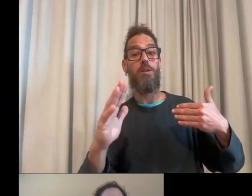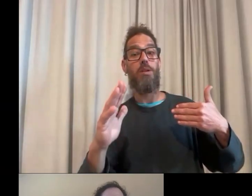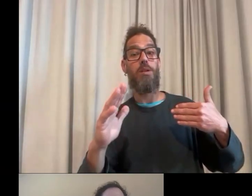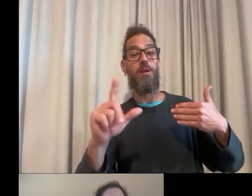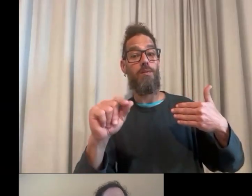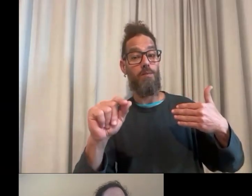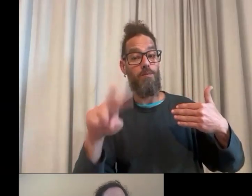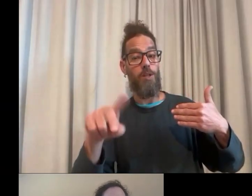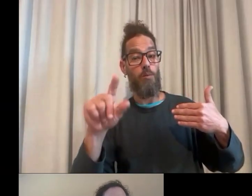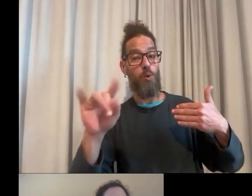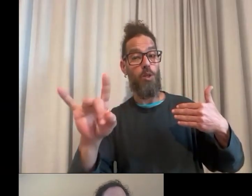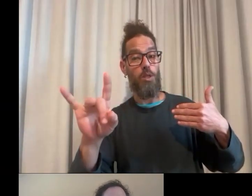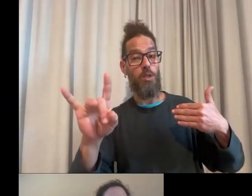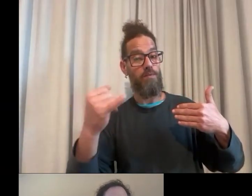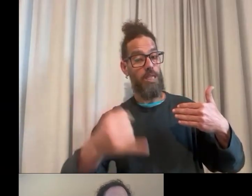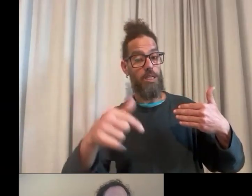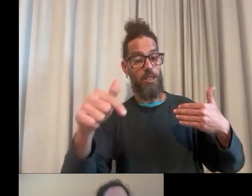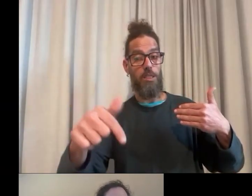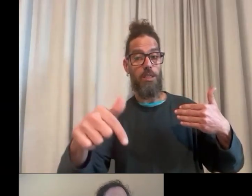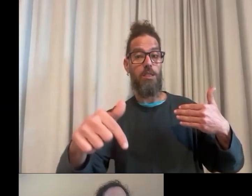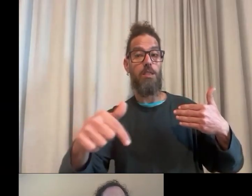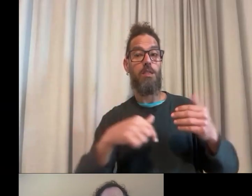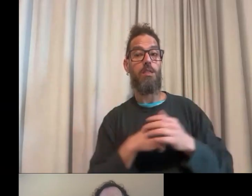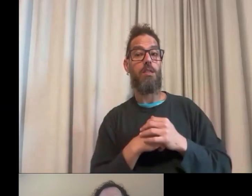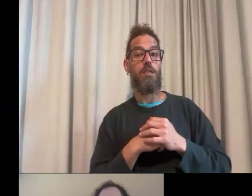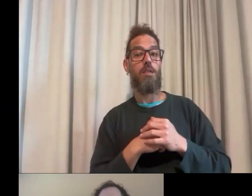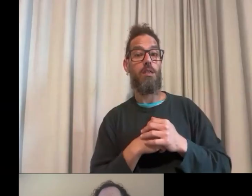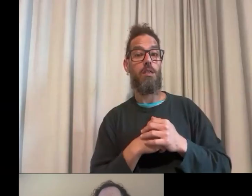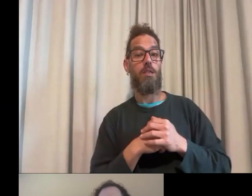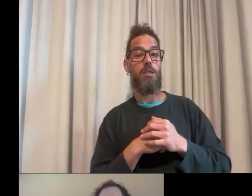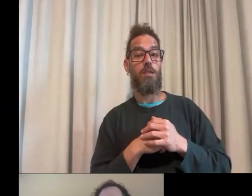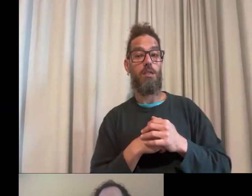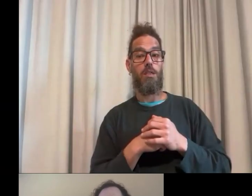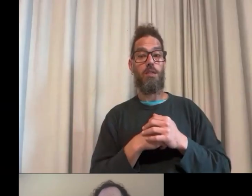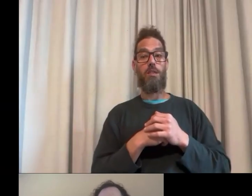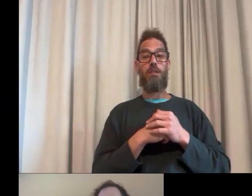And what's included are all new or updated digital documents